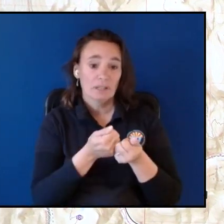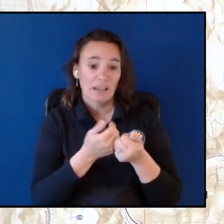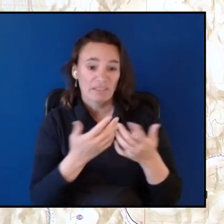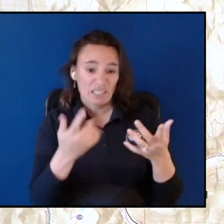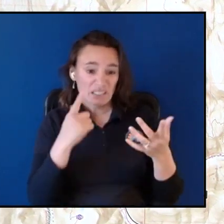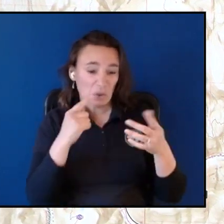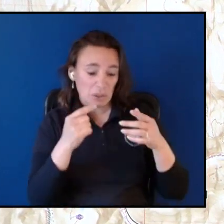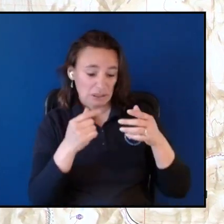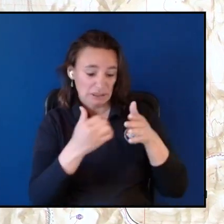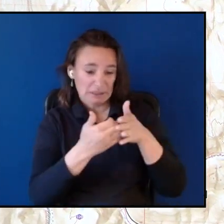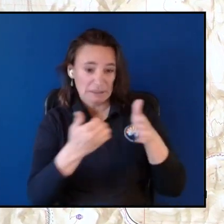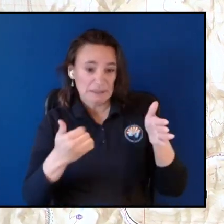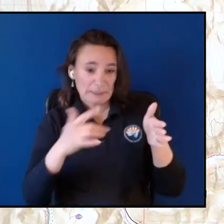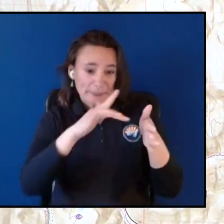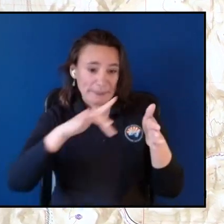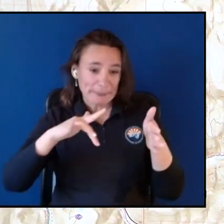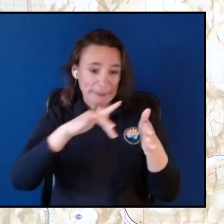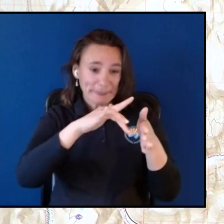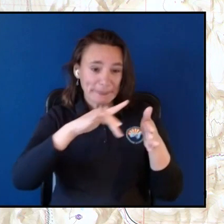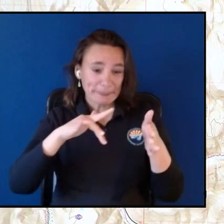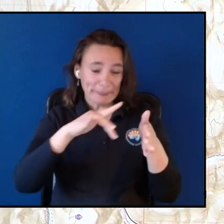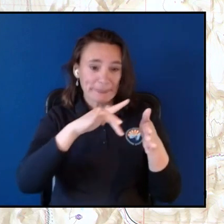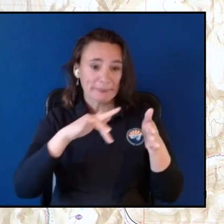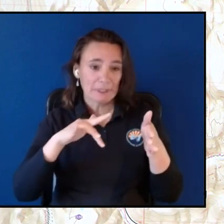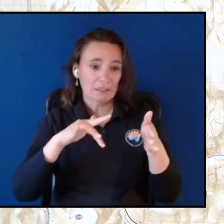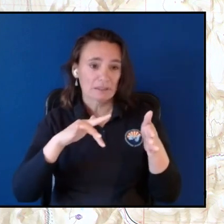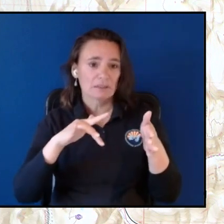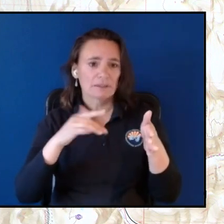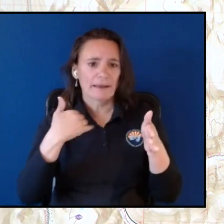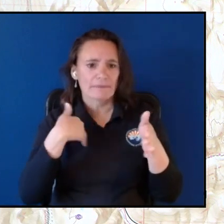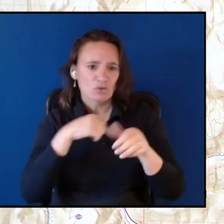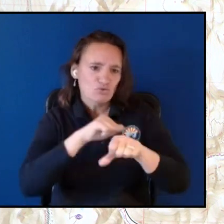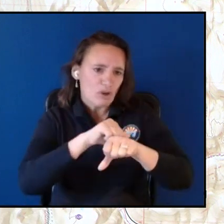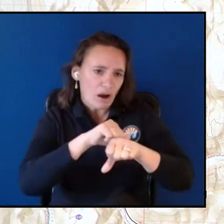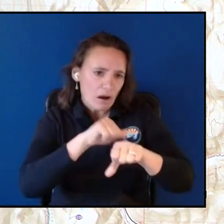there's you know, rock or there's no fuel, that's okay.